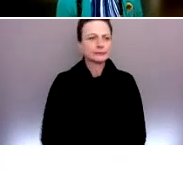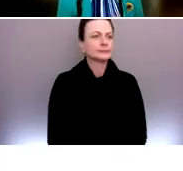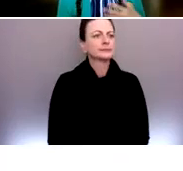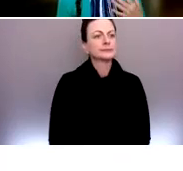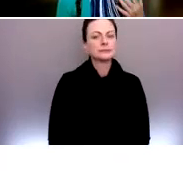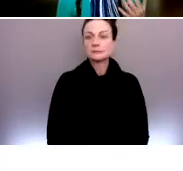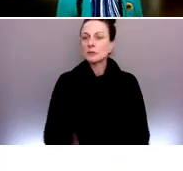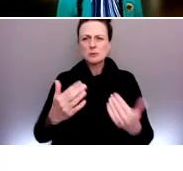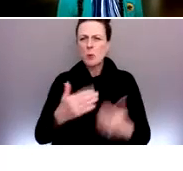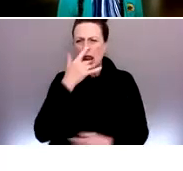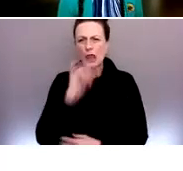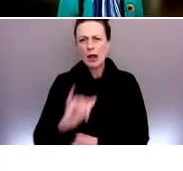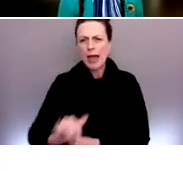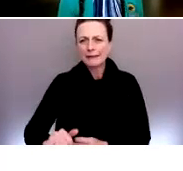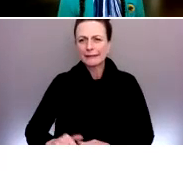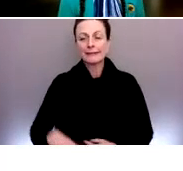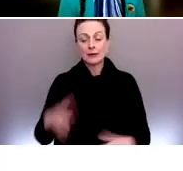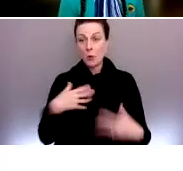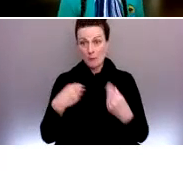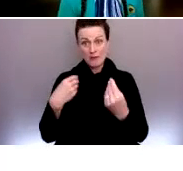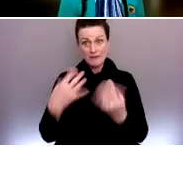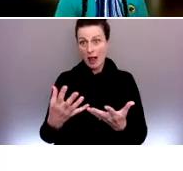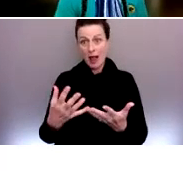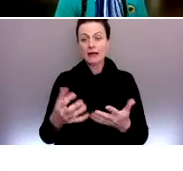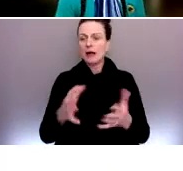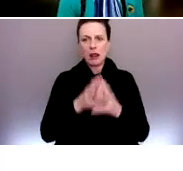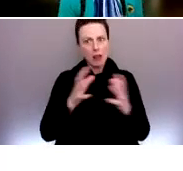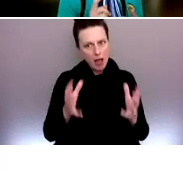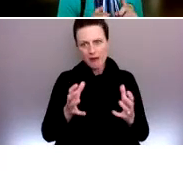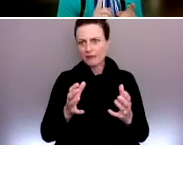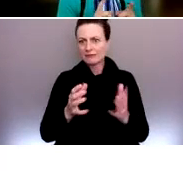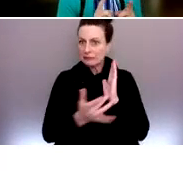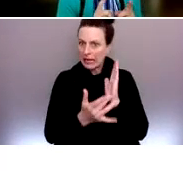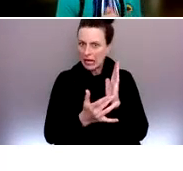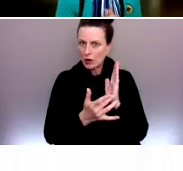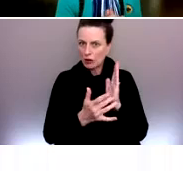What does this look like? We provide several hours of technical assistance, one-on-one work